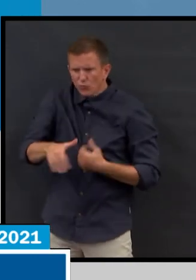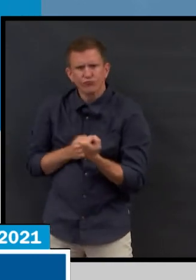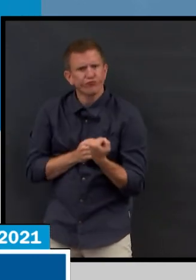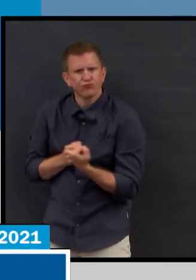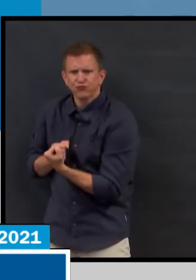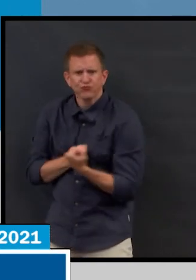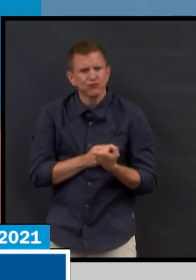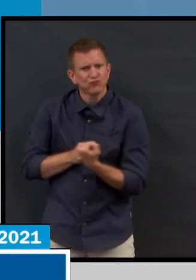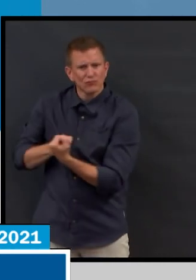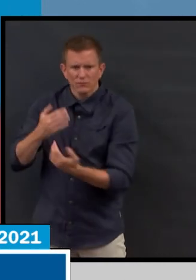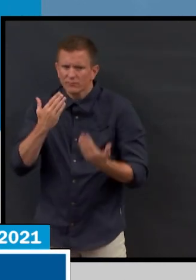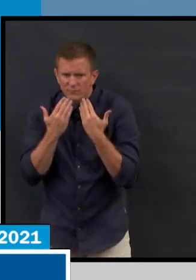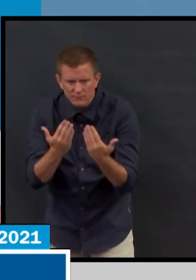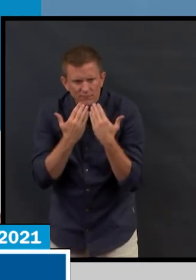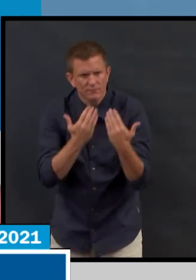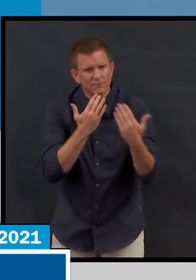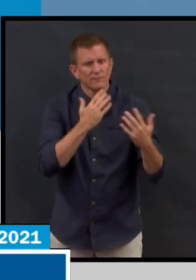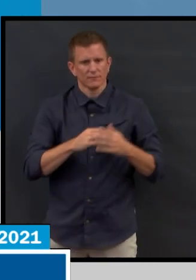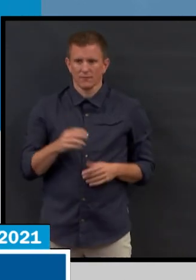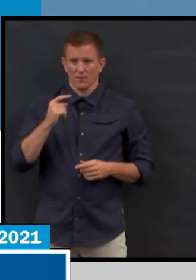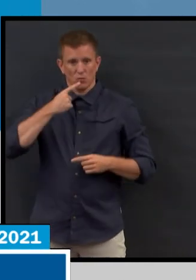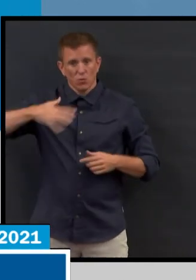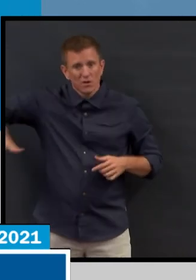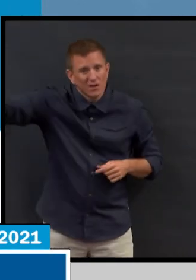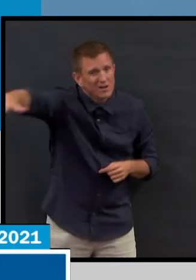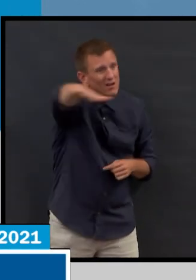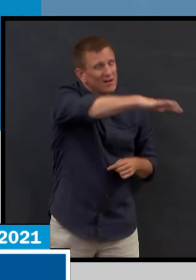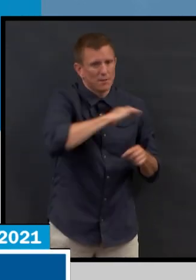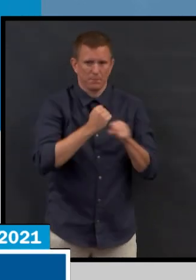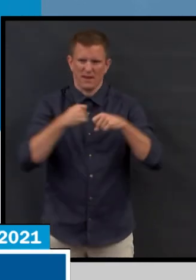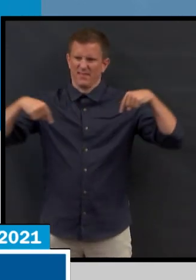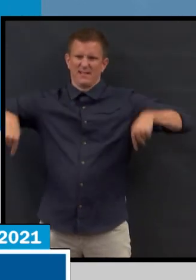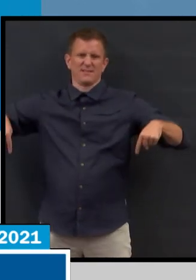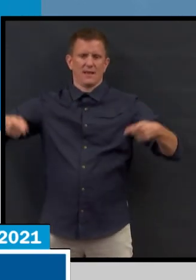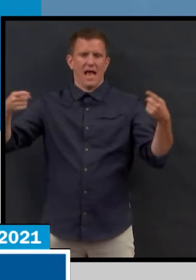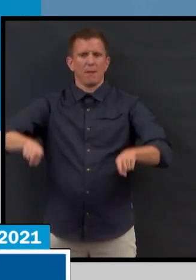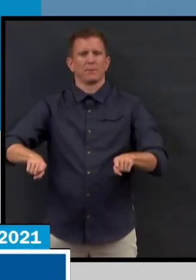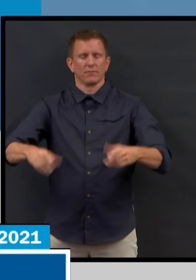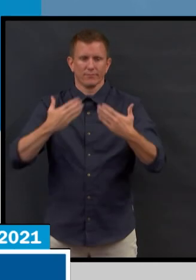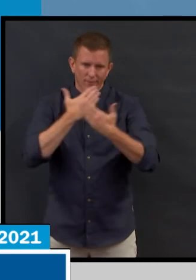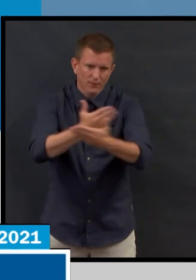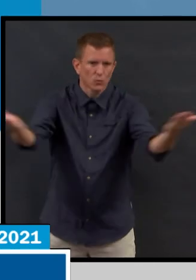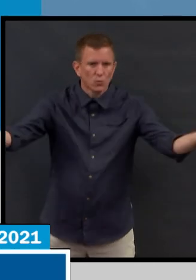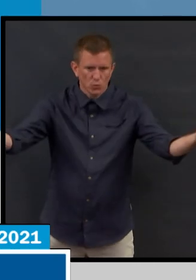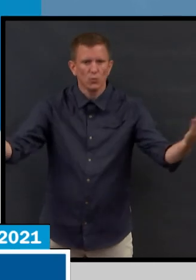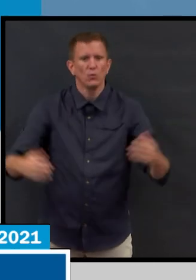helps makes this happen if you knew uh there are so many folks who lean in to help make this happen